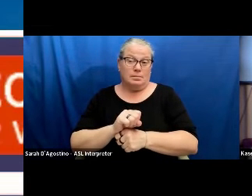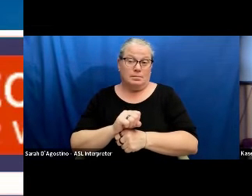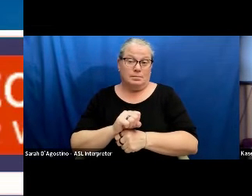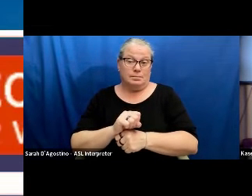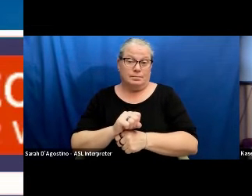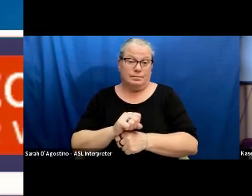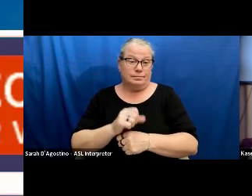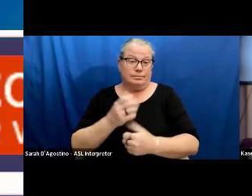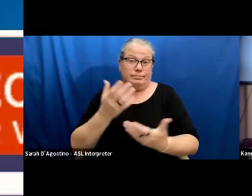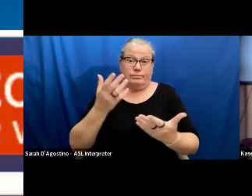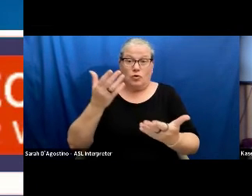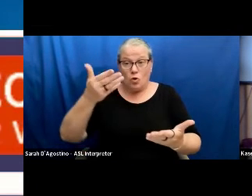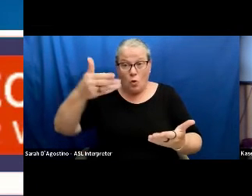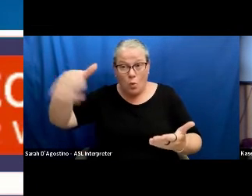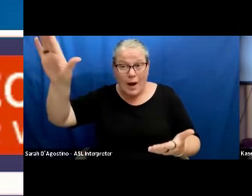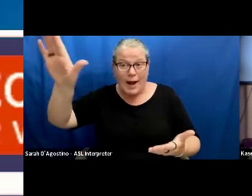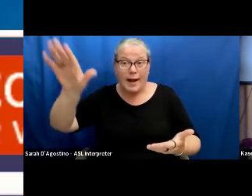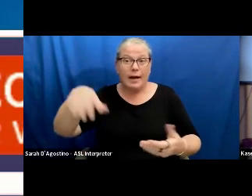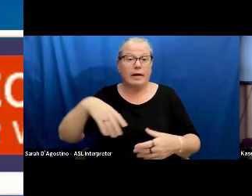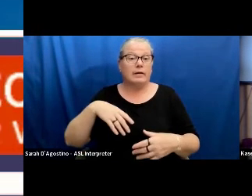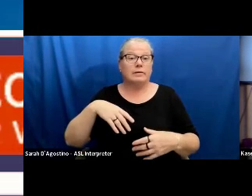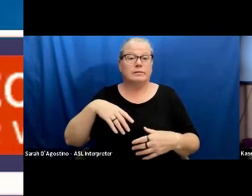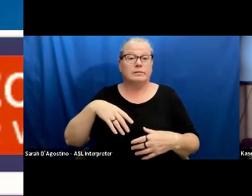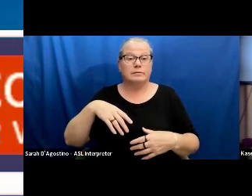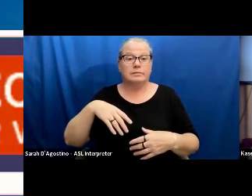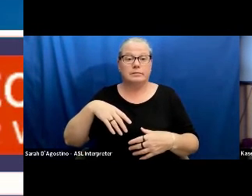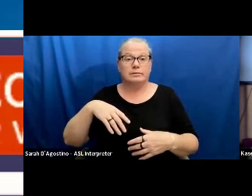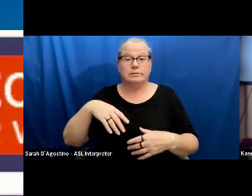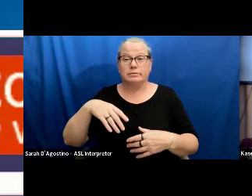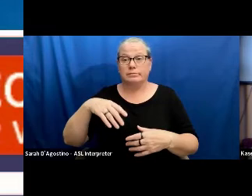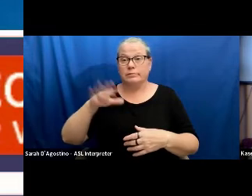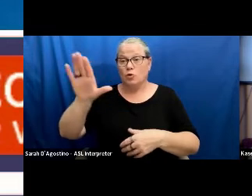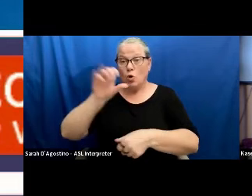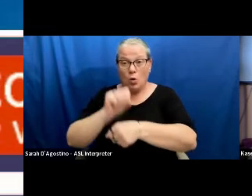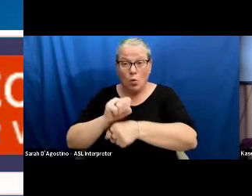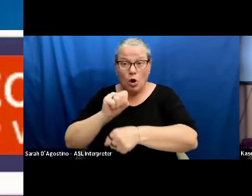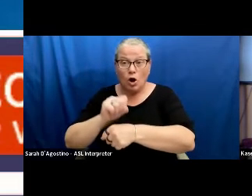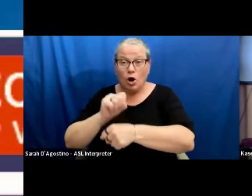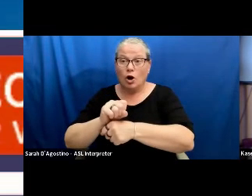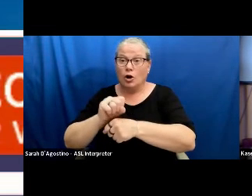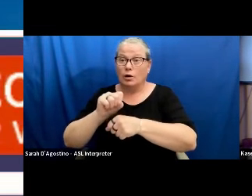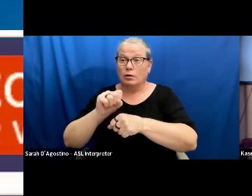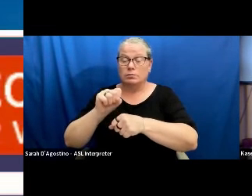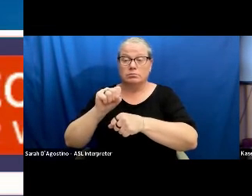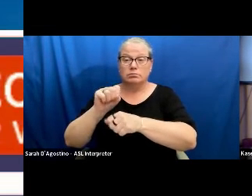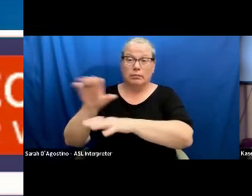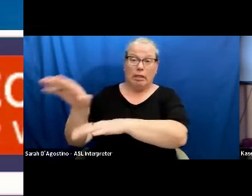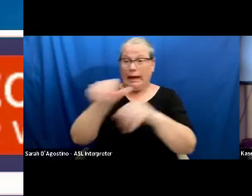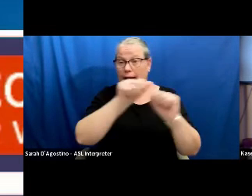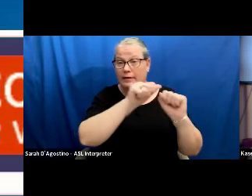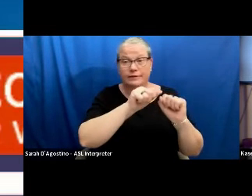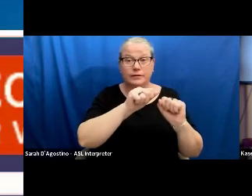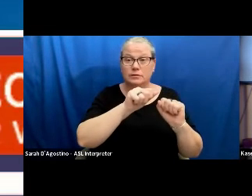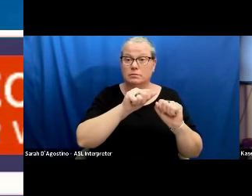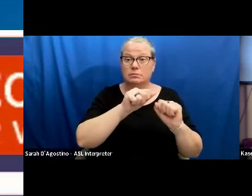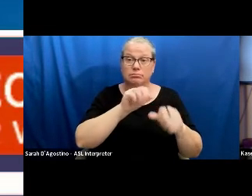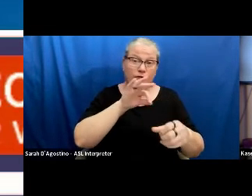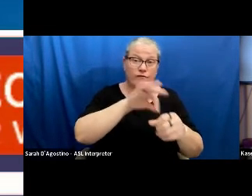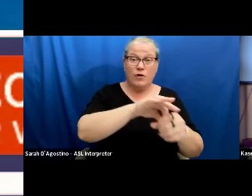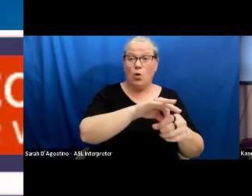not able to leave and go to a polling location during its operating hours if they're the same as